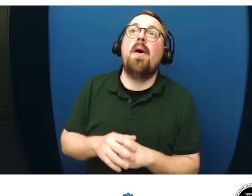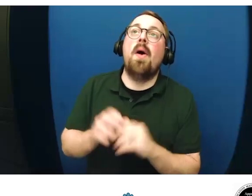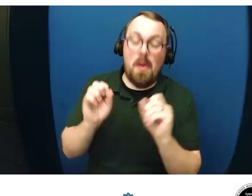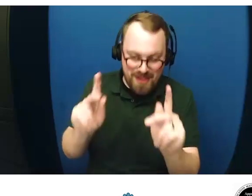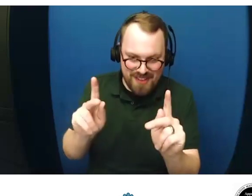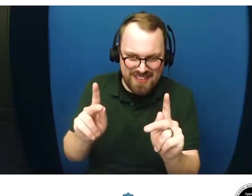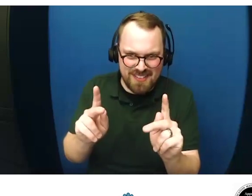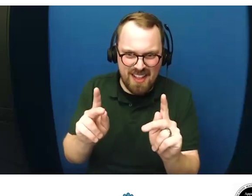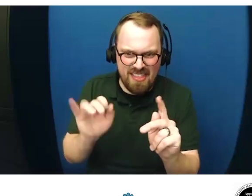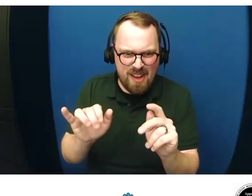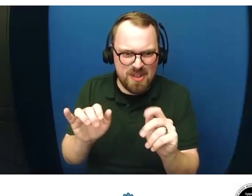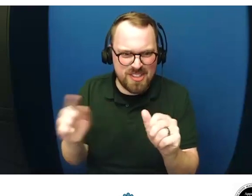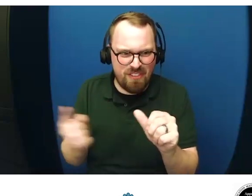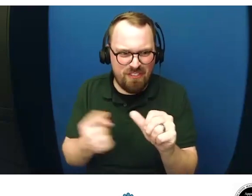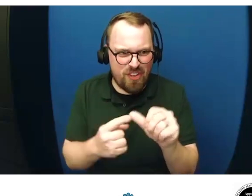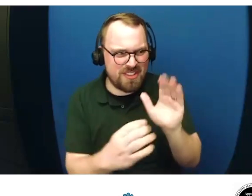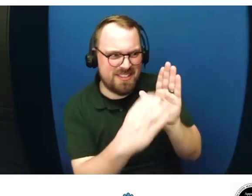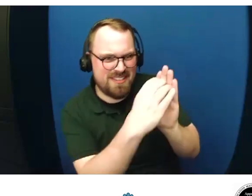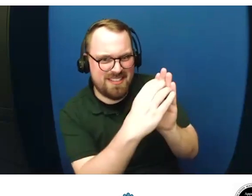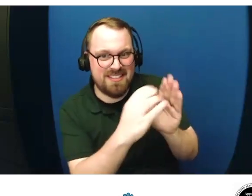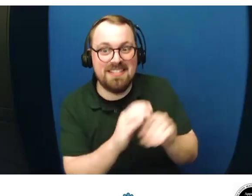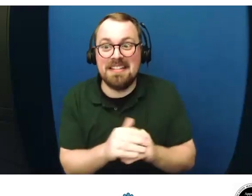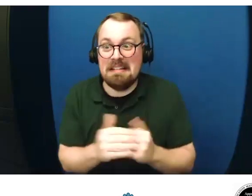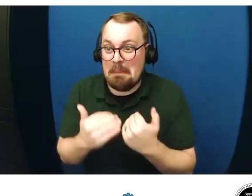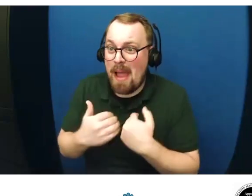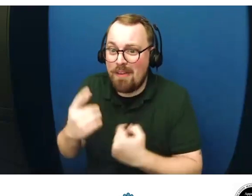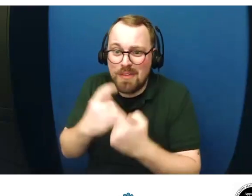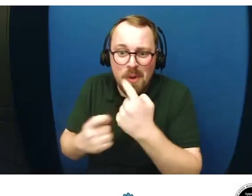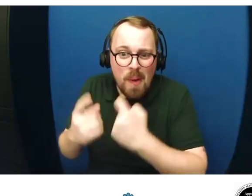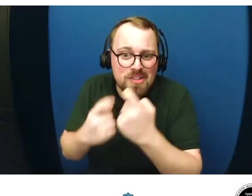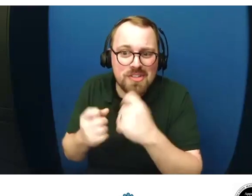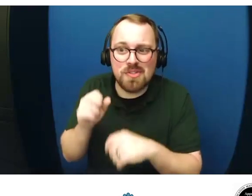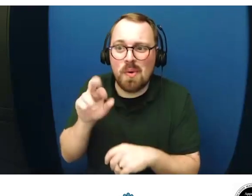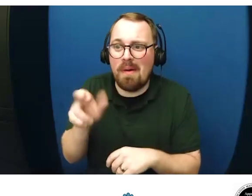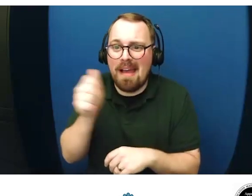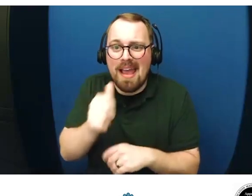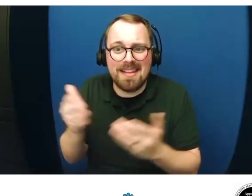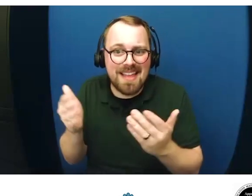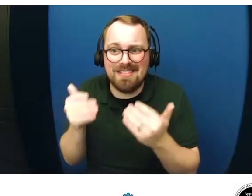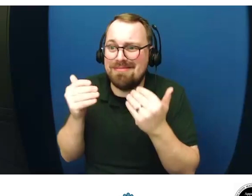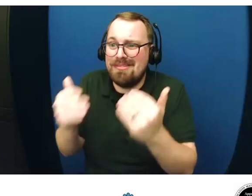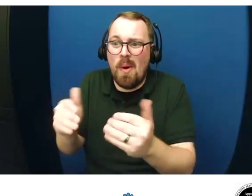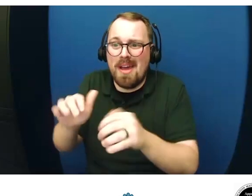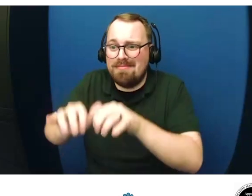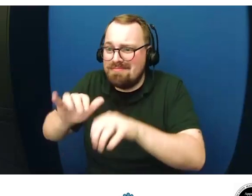Okay, that was all under the first bullet. If anybody has questions or anything to add, please do.